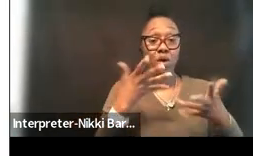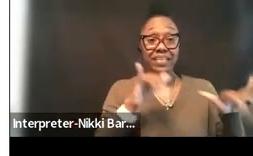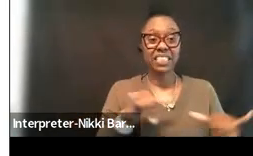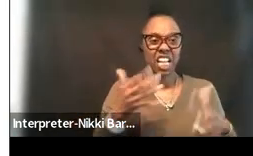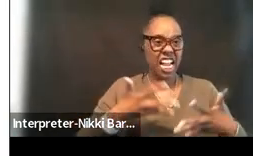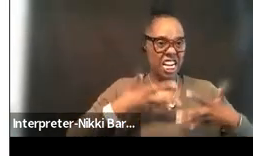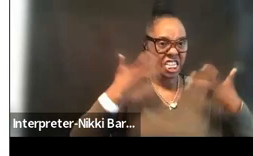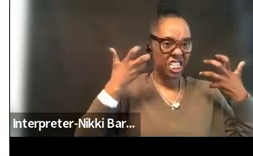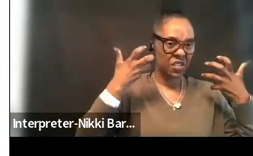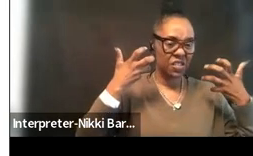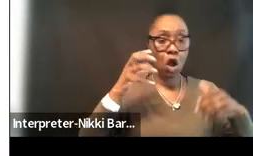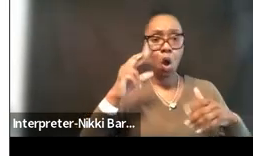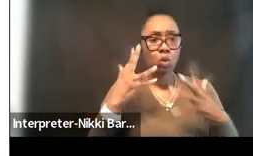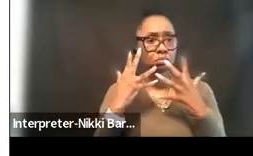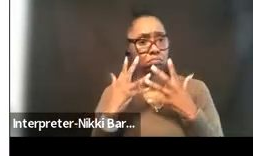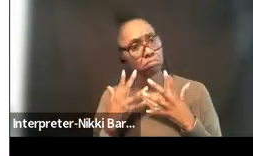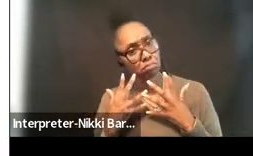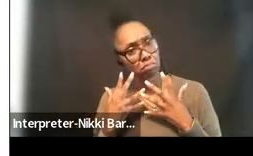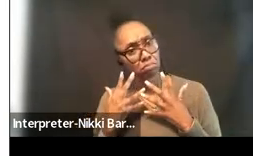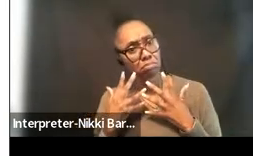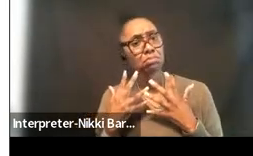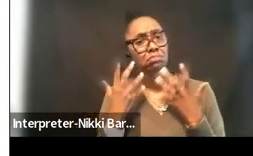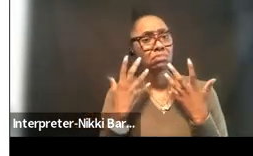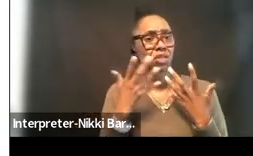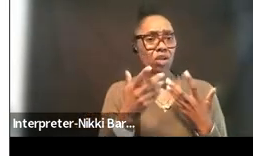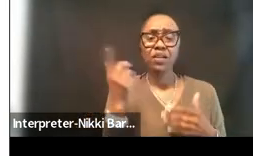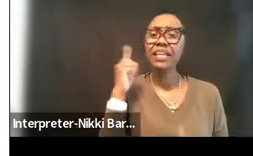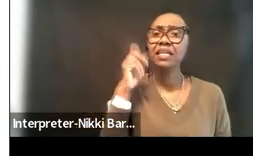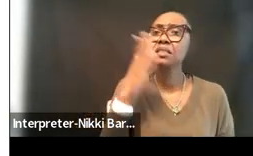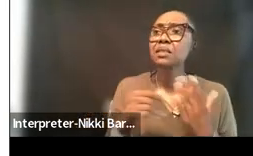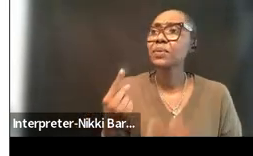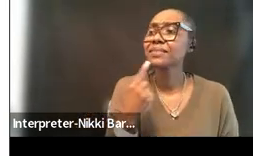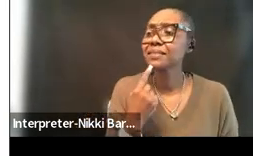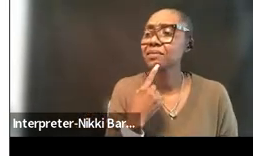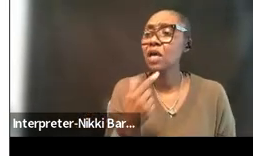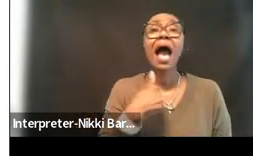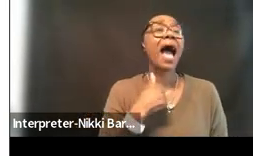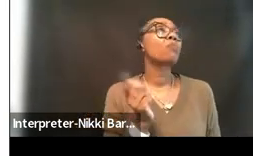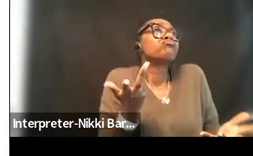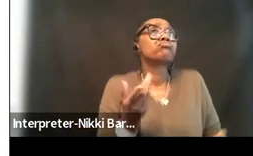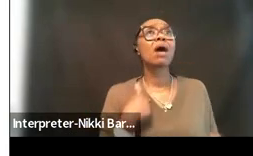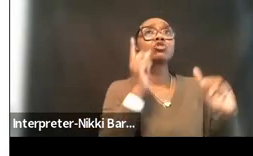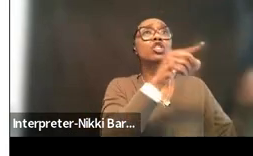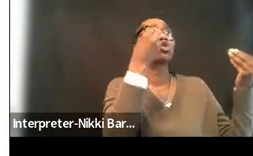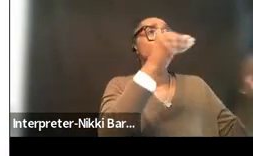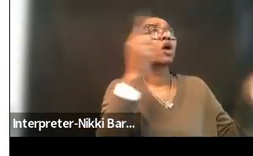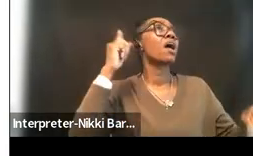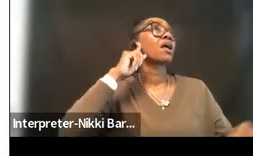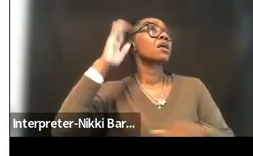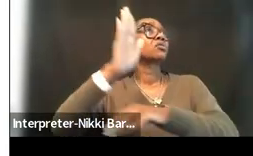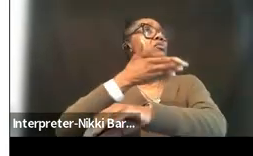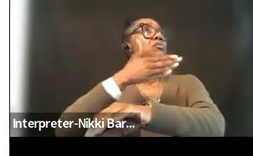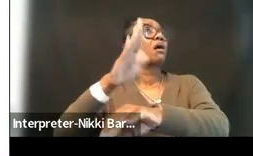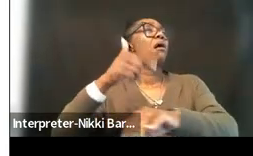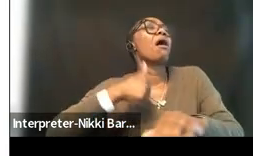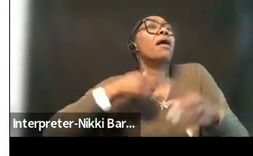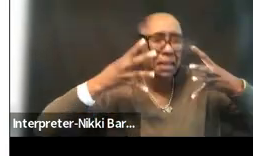Things like where you might hear someone say I was at the grocery store and a song came on and I burst into tears in the cereal aisle.